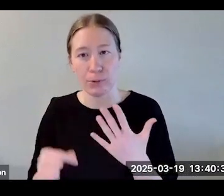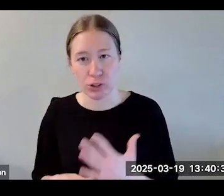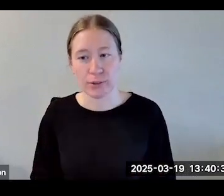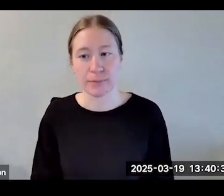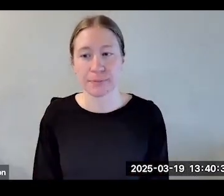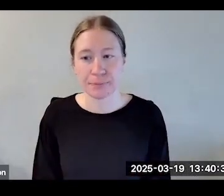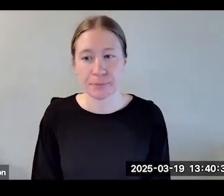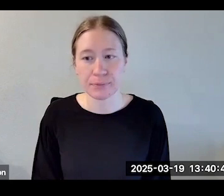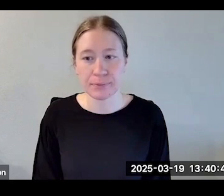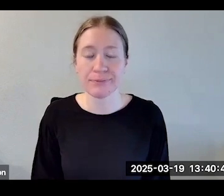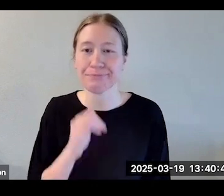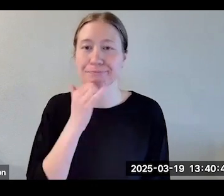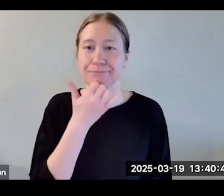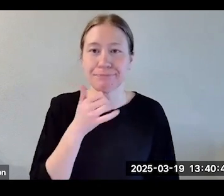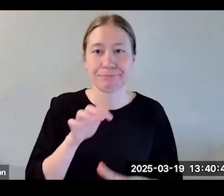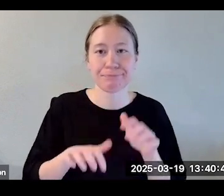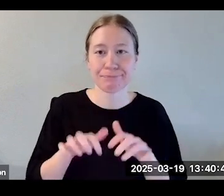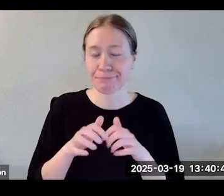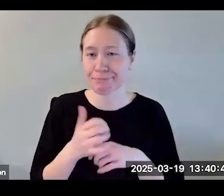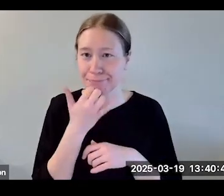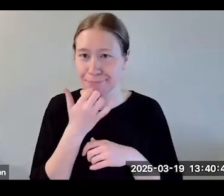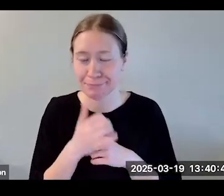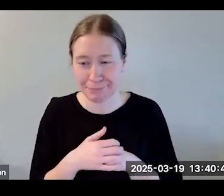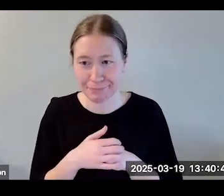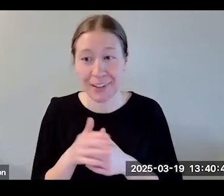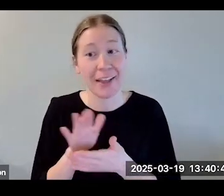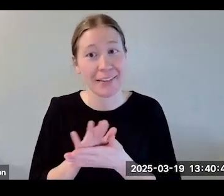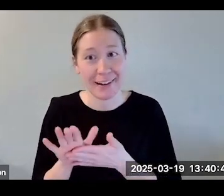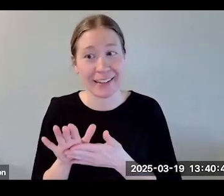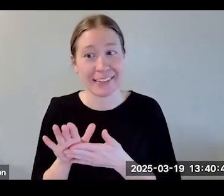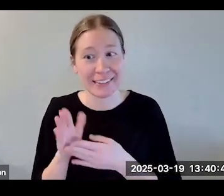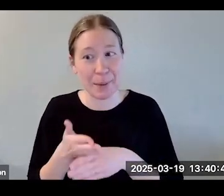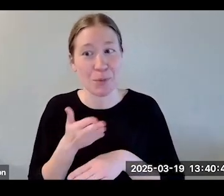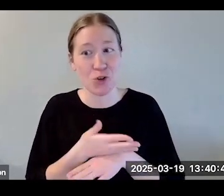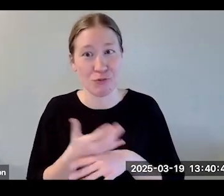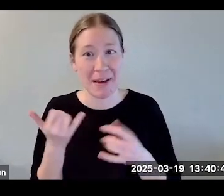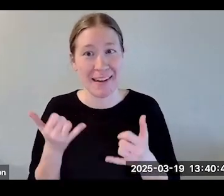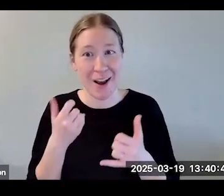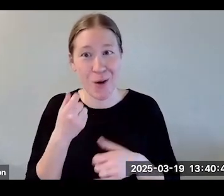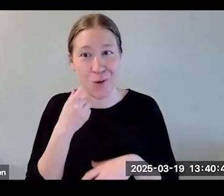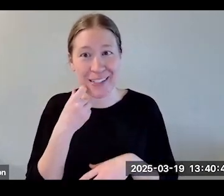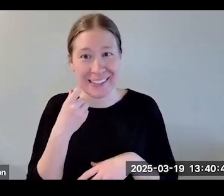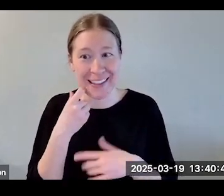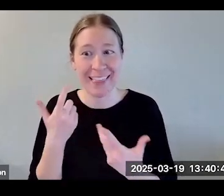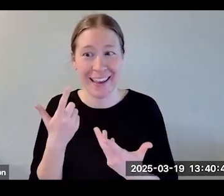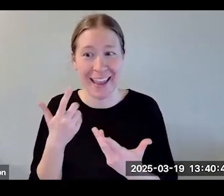And I made a little bit of a typo here, which is a nice improvement that they added to this feature. They did not use to check for that.